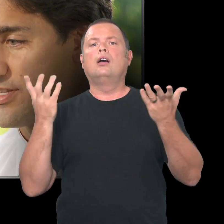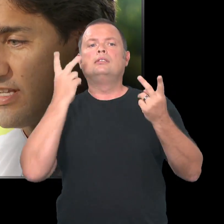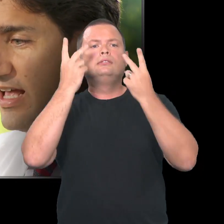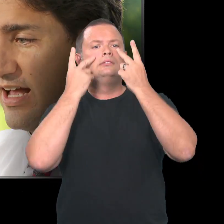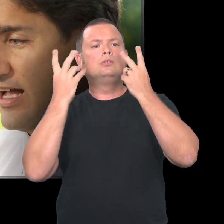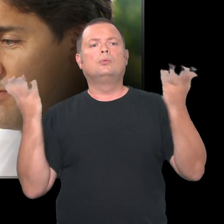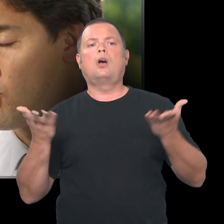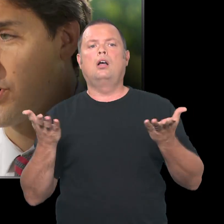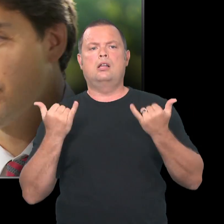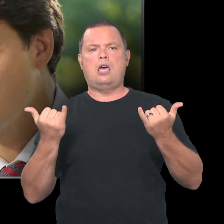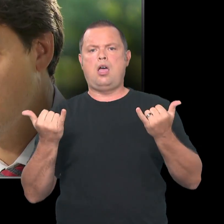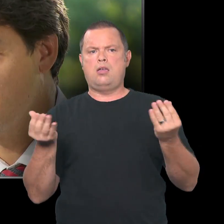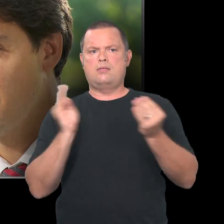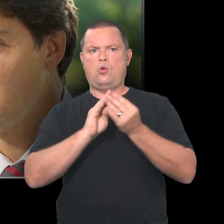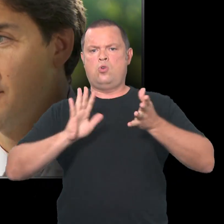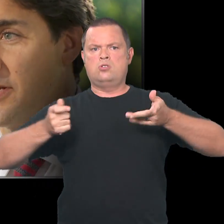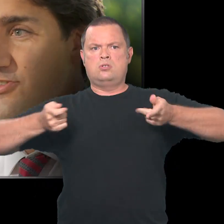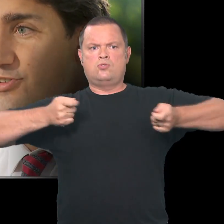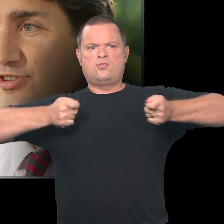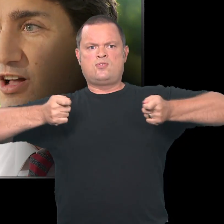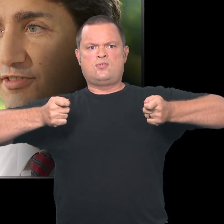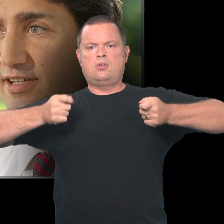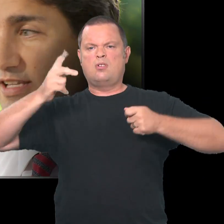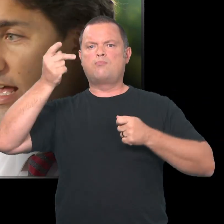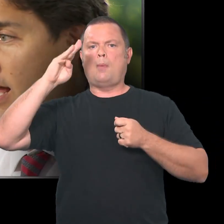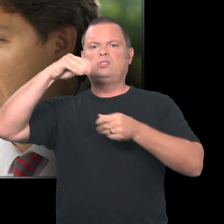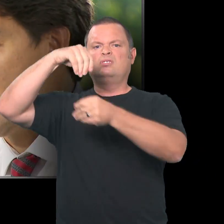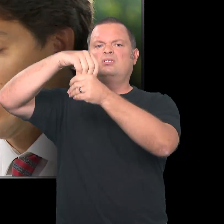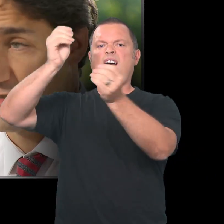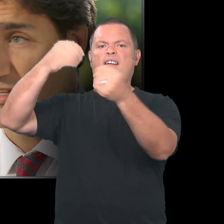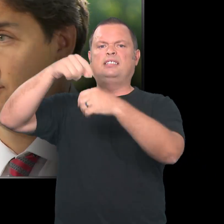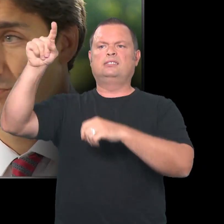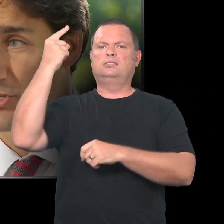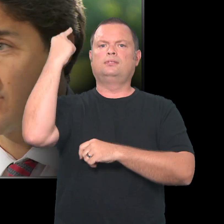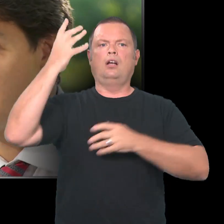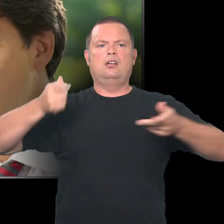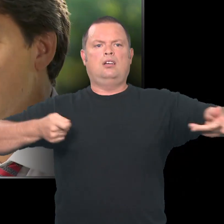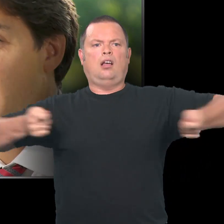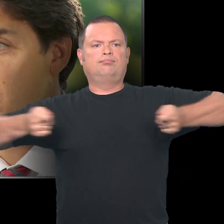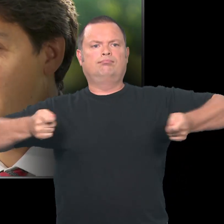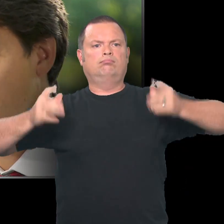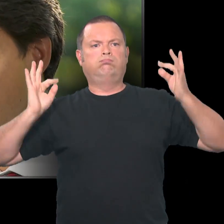is the trend towards more control from the Prime Minister's office.